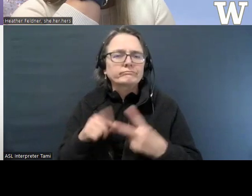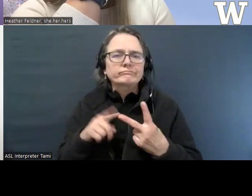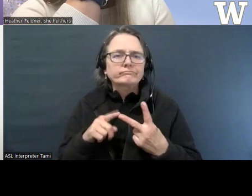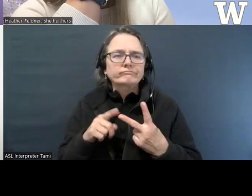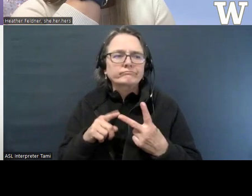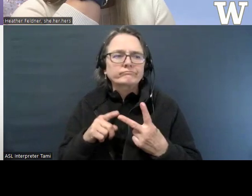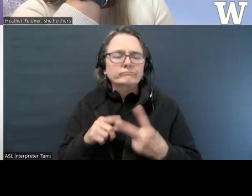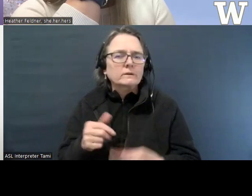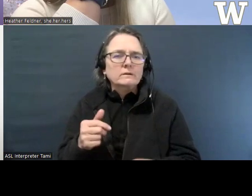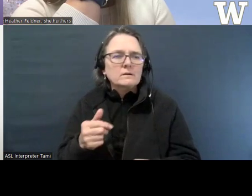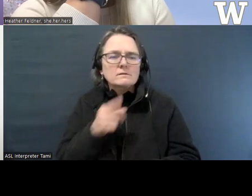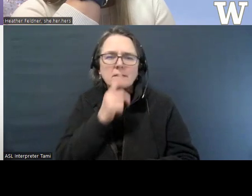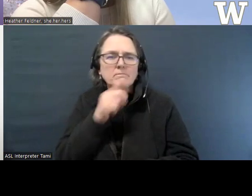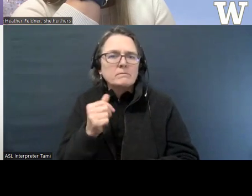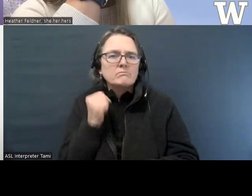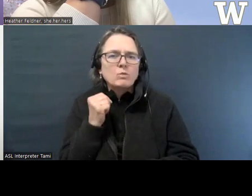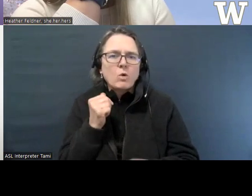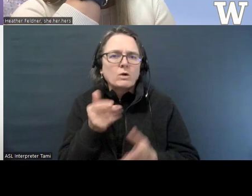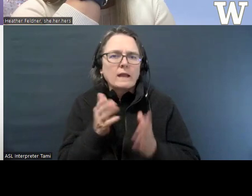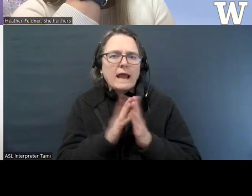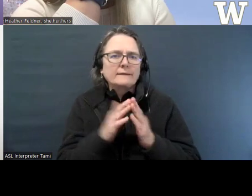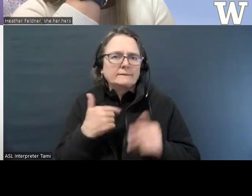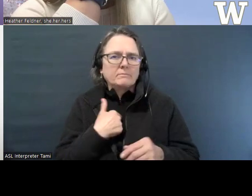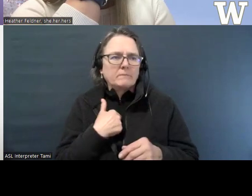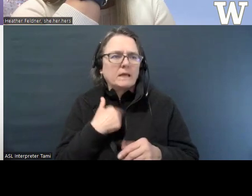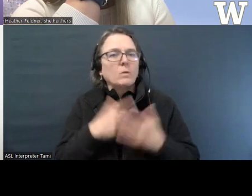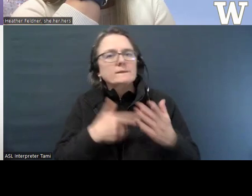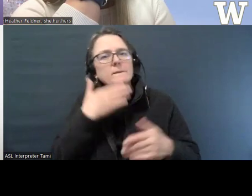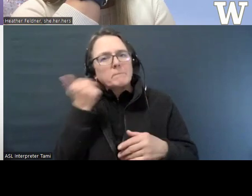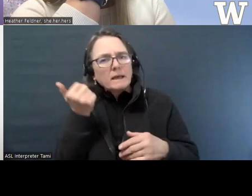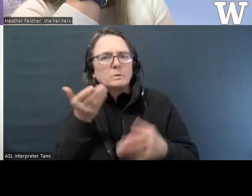or how best, you know, can I receive information.